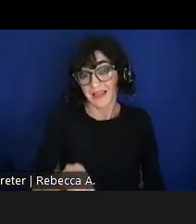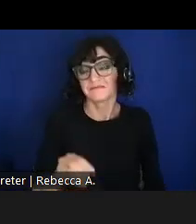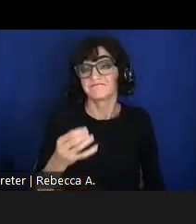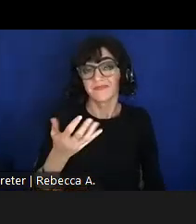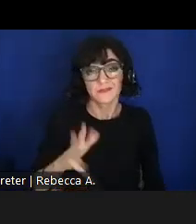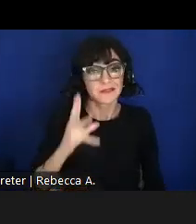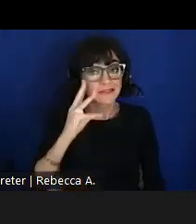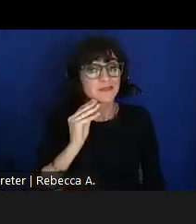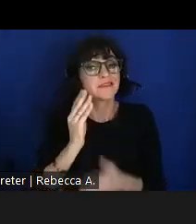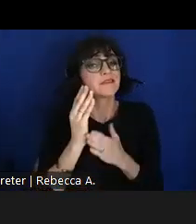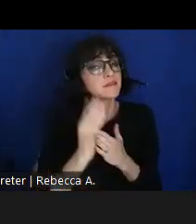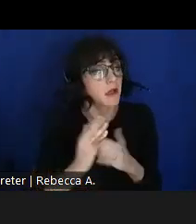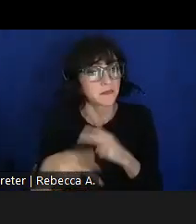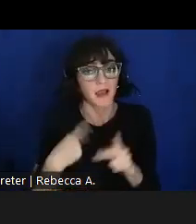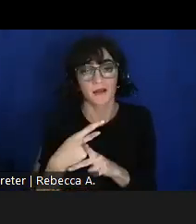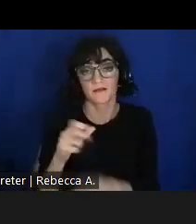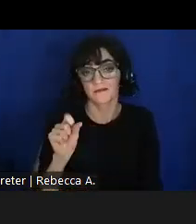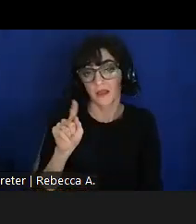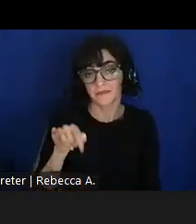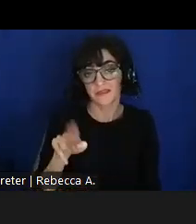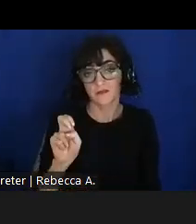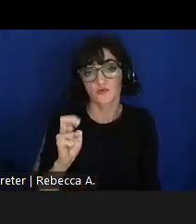coercion